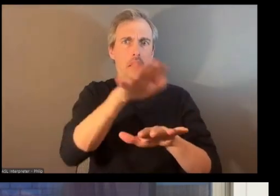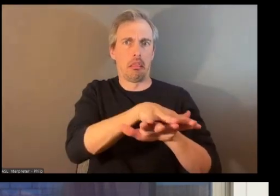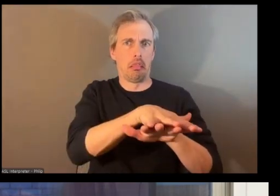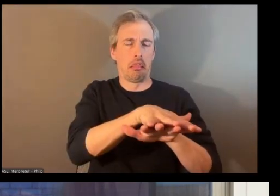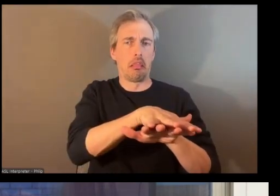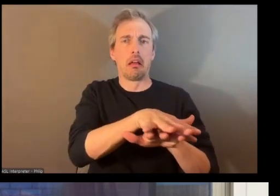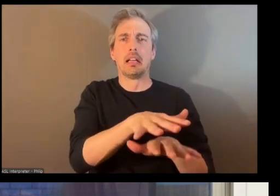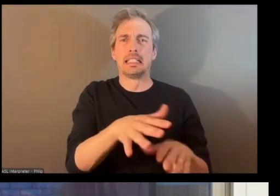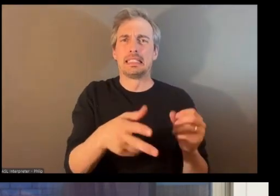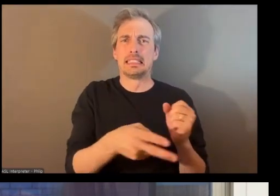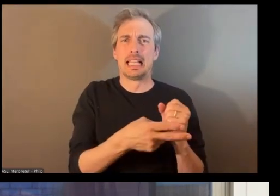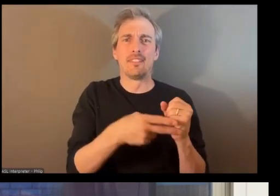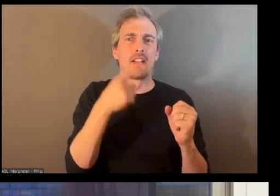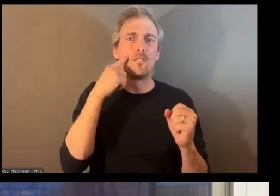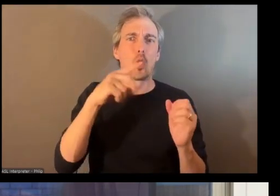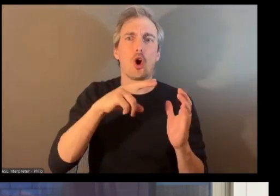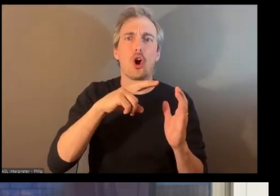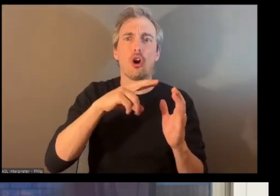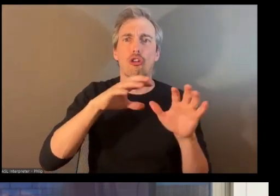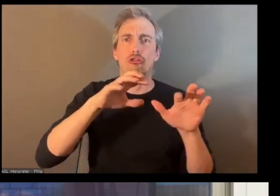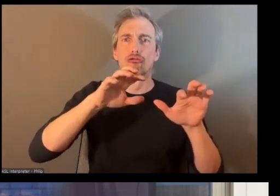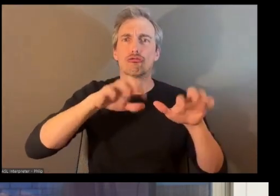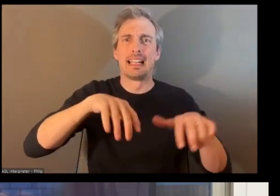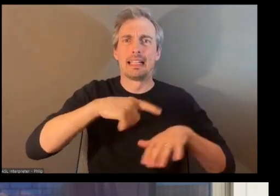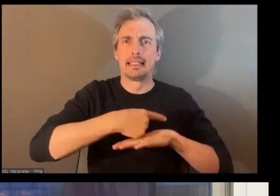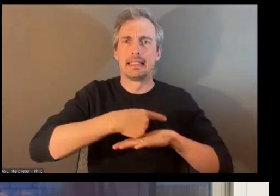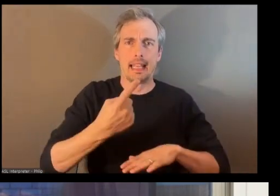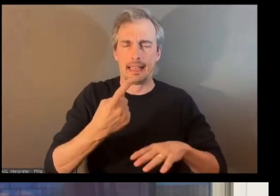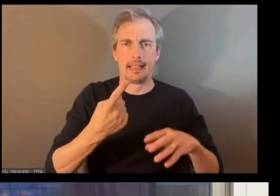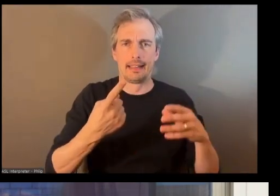And even when you can kind of guess the meaning